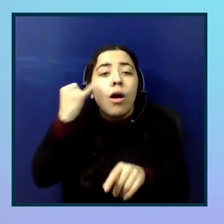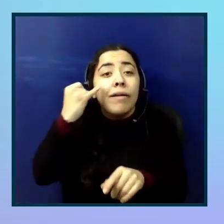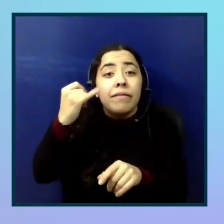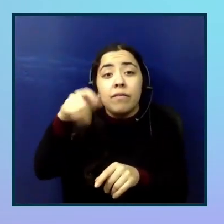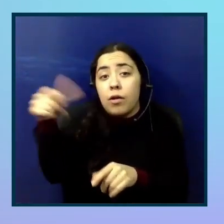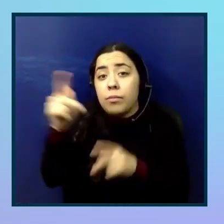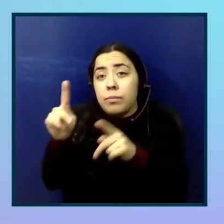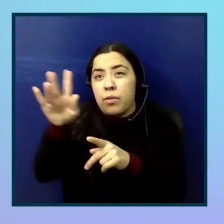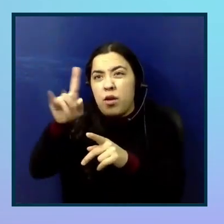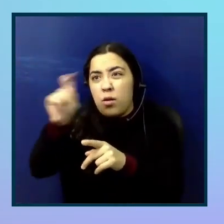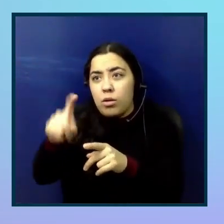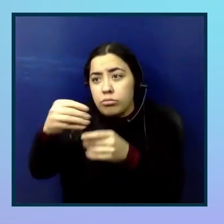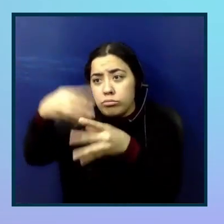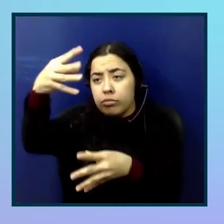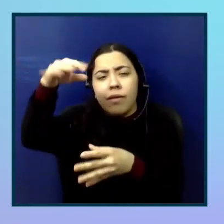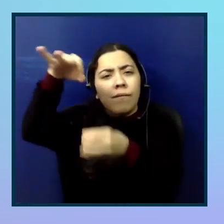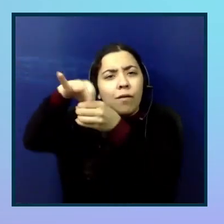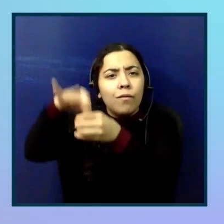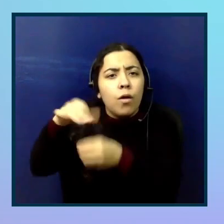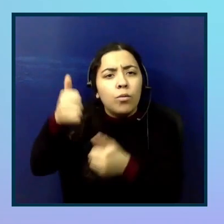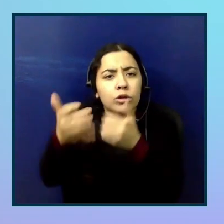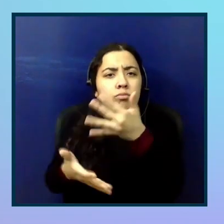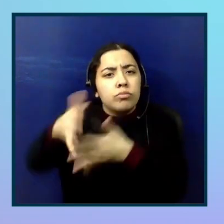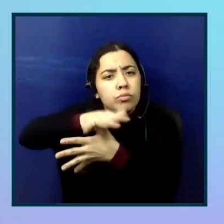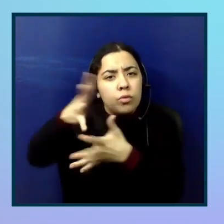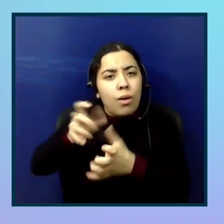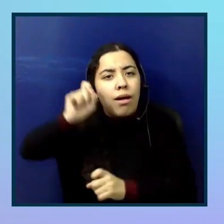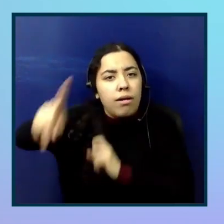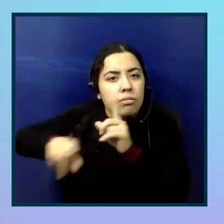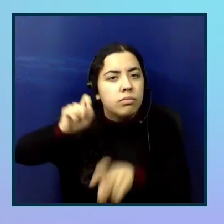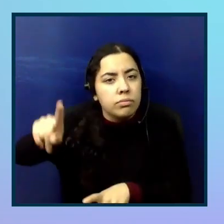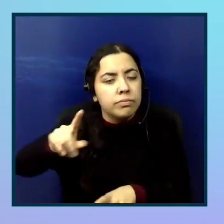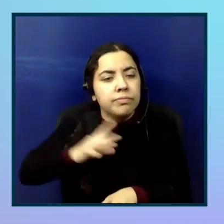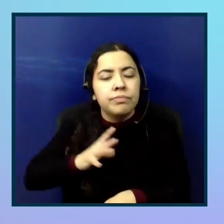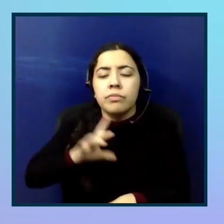So, first one I have here is, how would you define the point